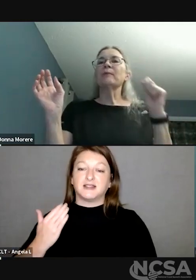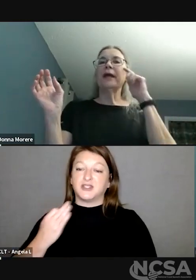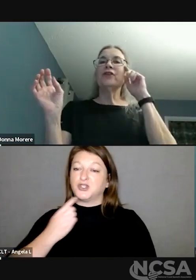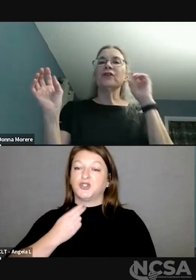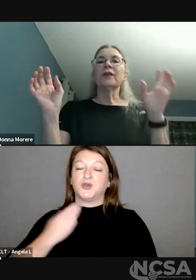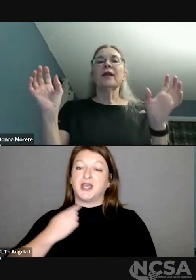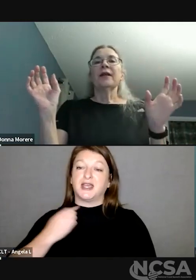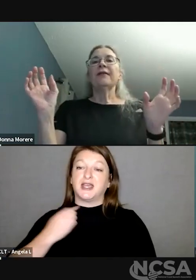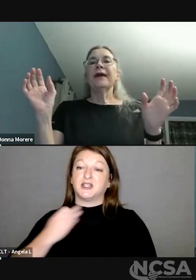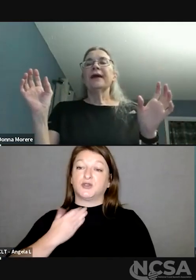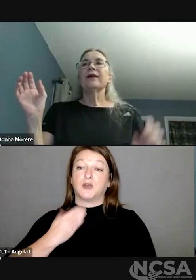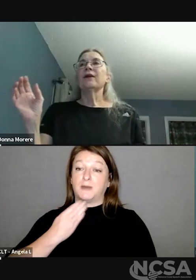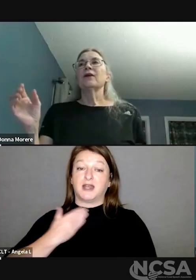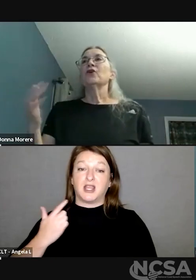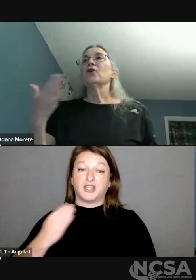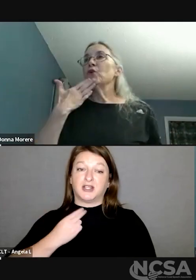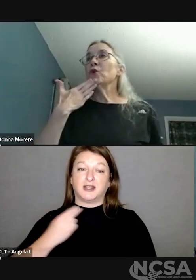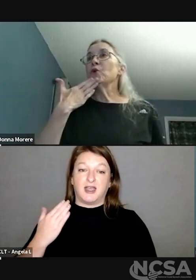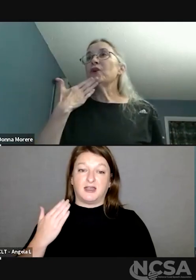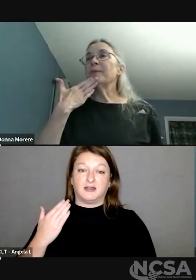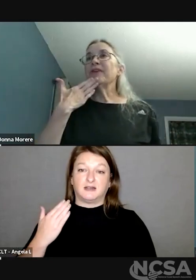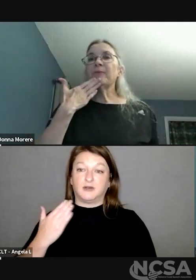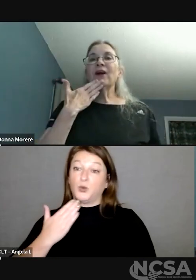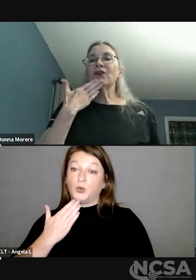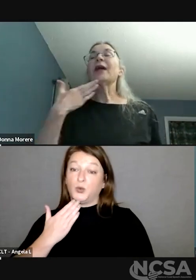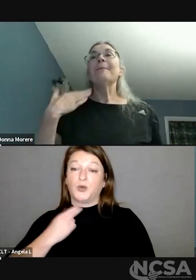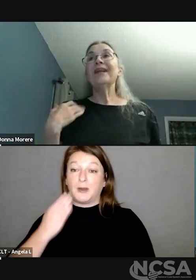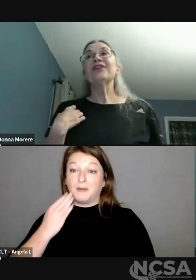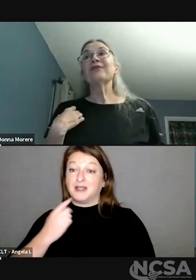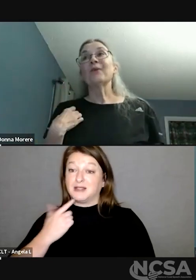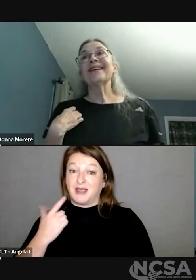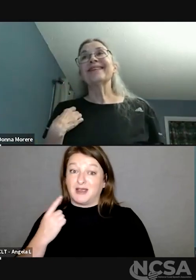discrimination that /ue/ can be spelled many different ways.